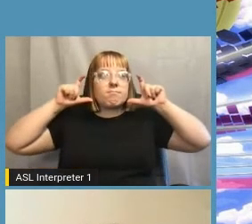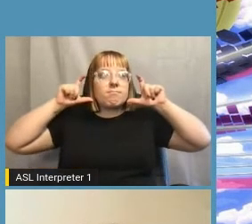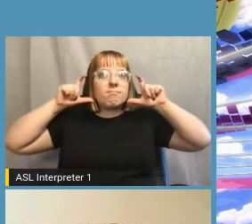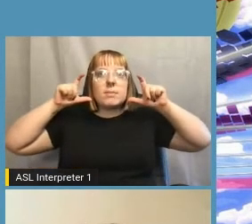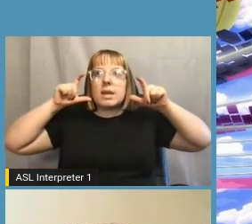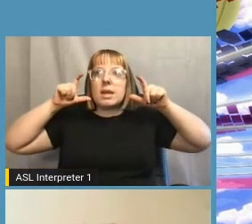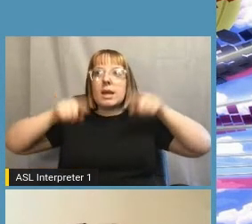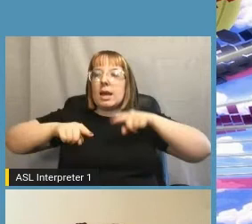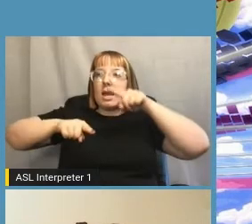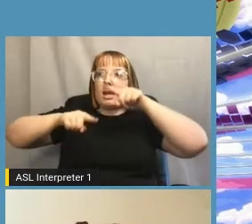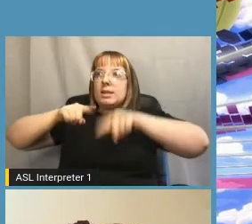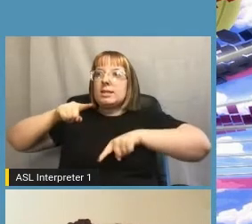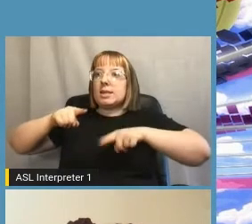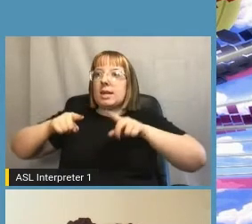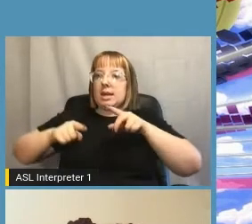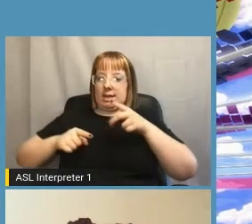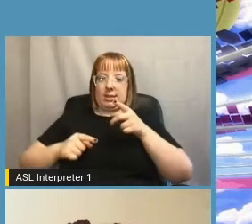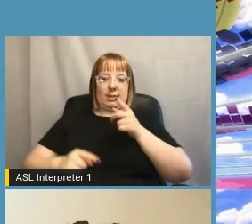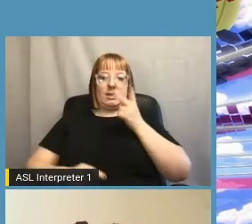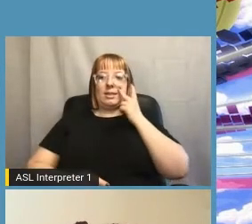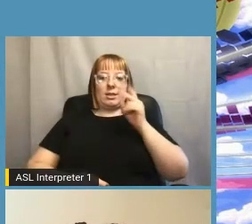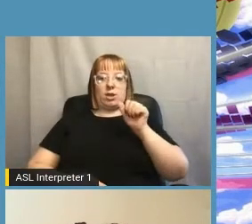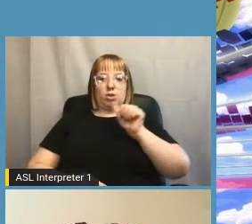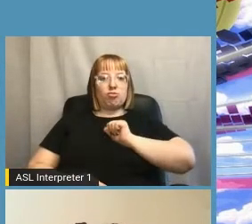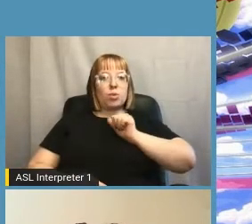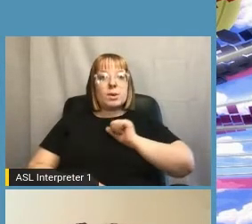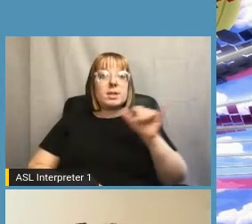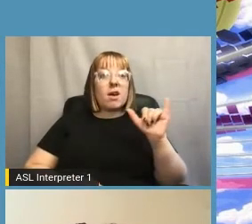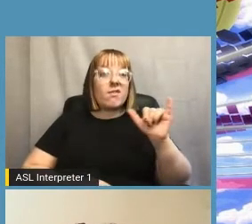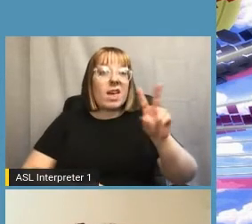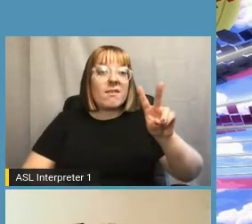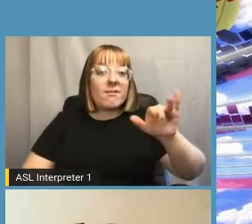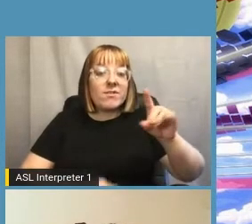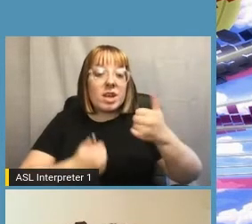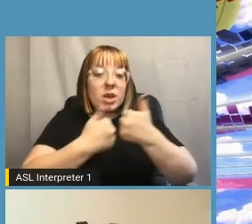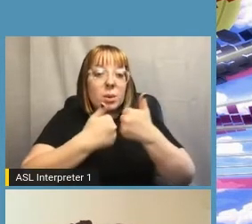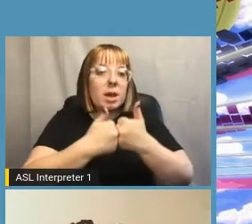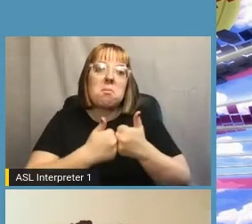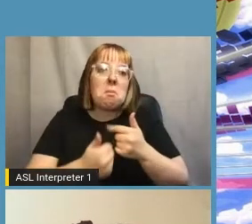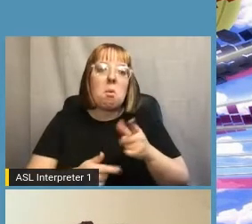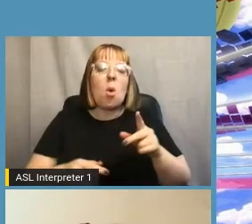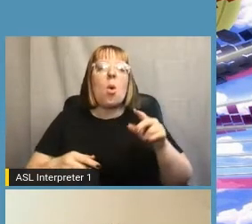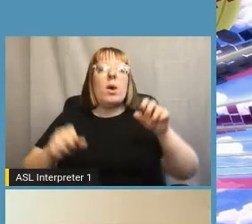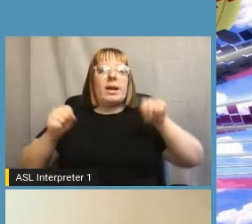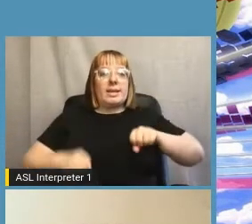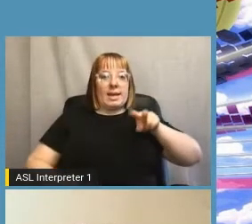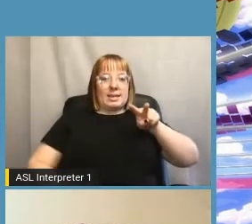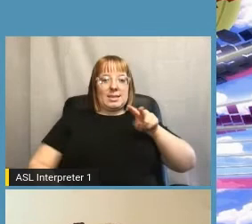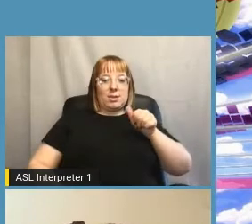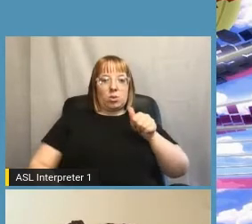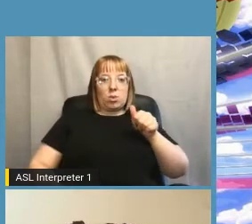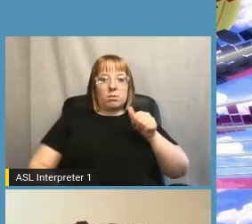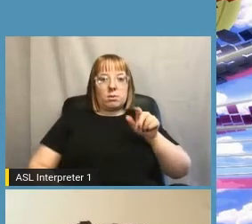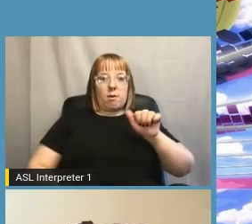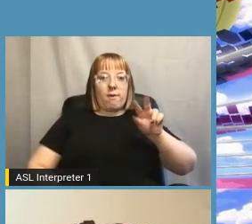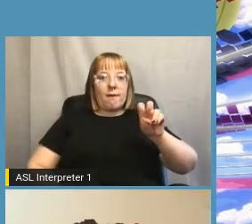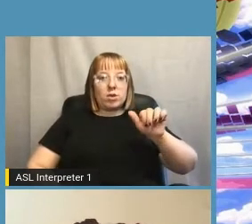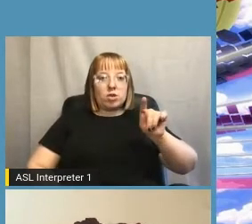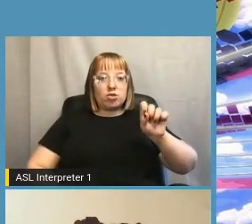and you can control the avatar with arrows and other options on your computer on your screen